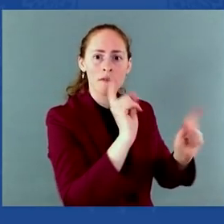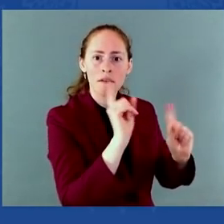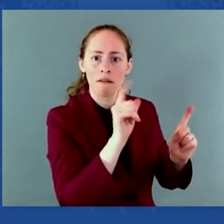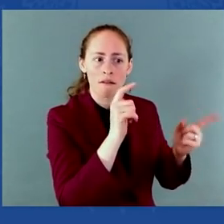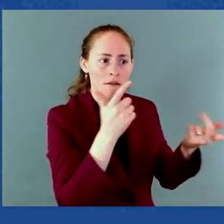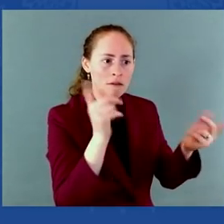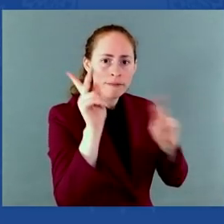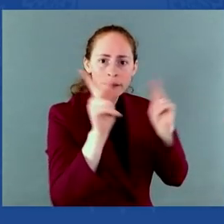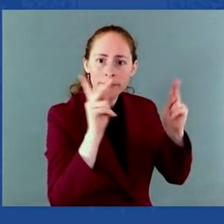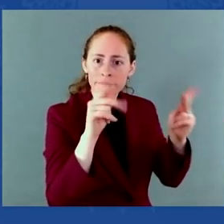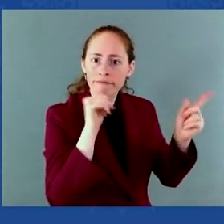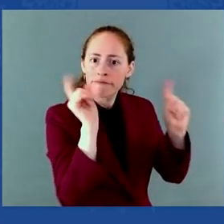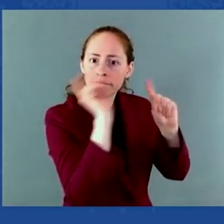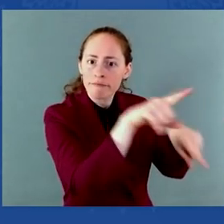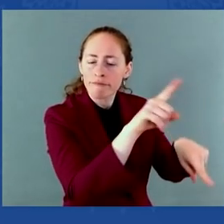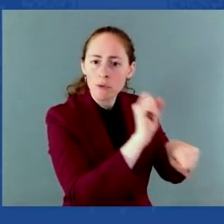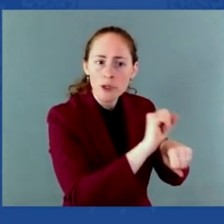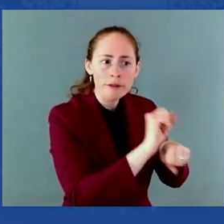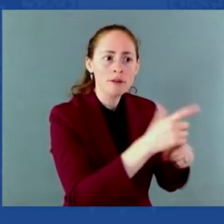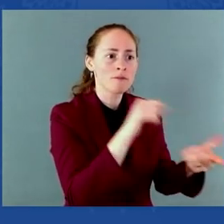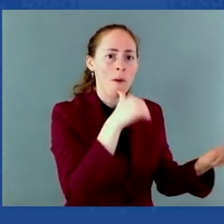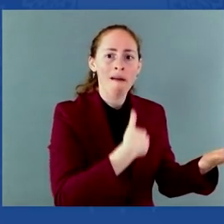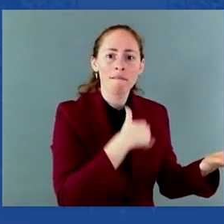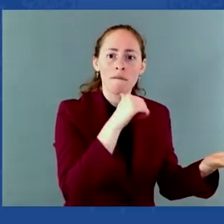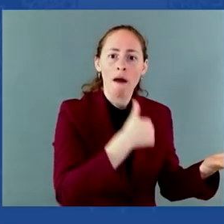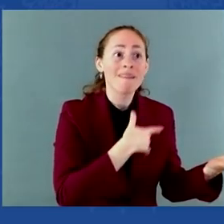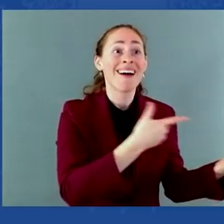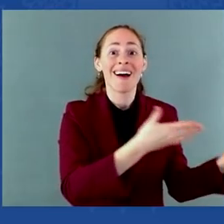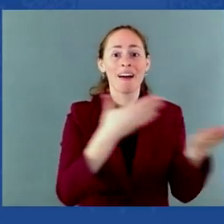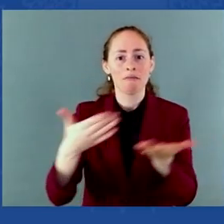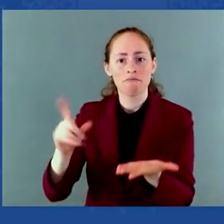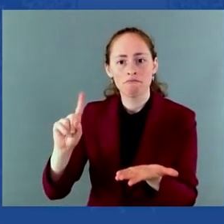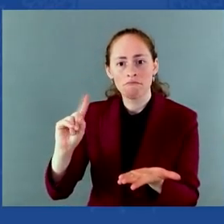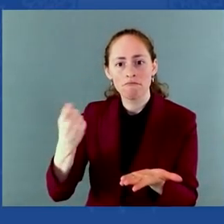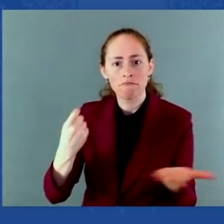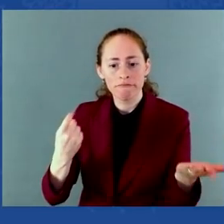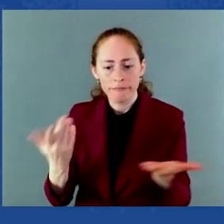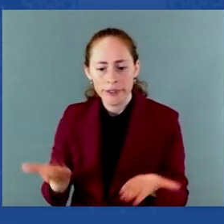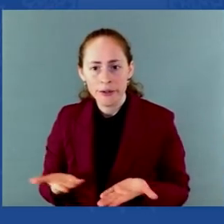Folks, we're going to lower costs for you and your families. This congressional delegation --